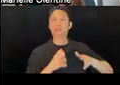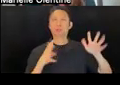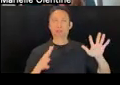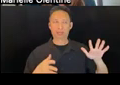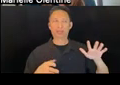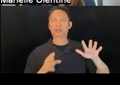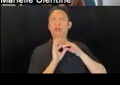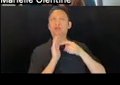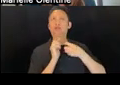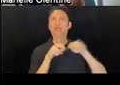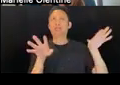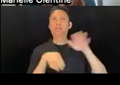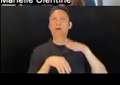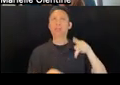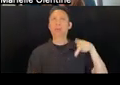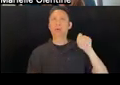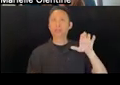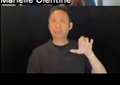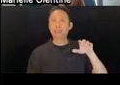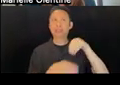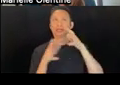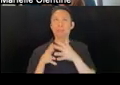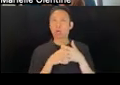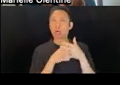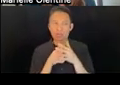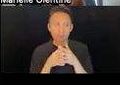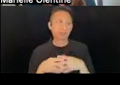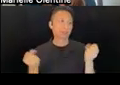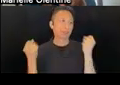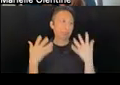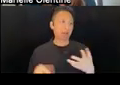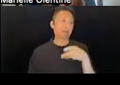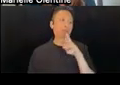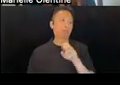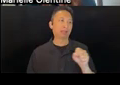film plus film festival, and then you'll have festival websites come up. Try searching the name of